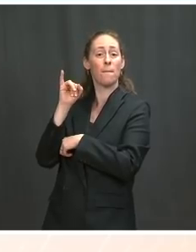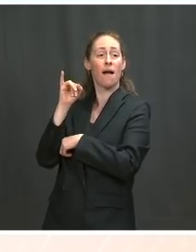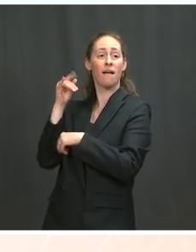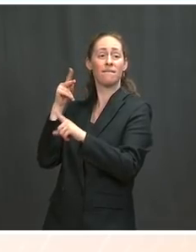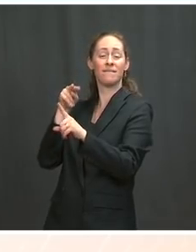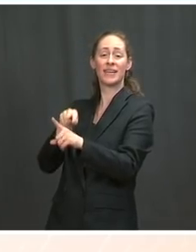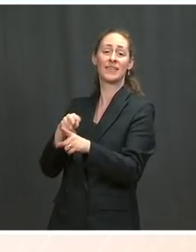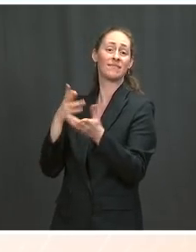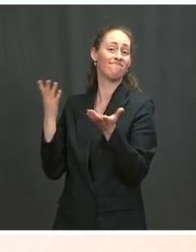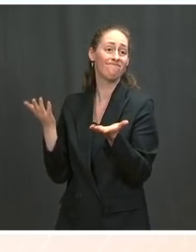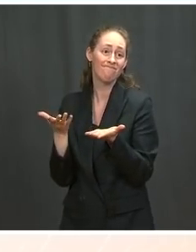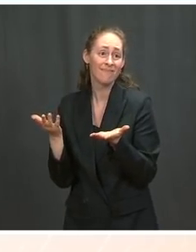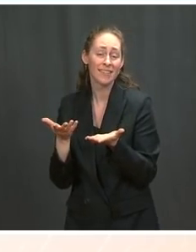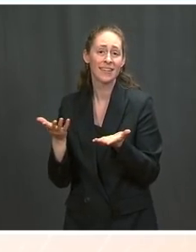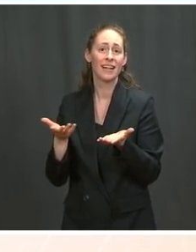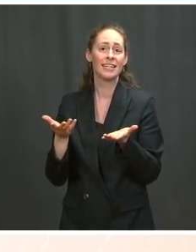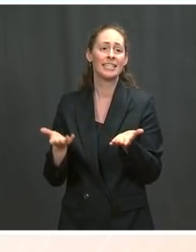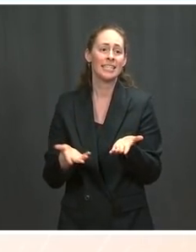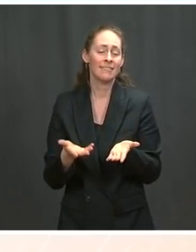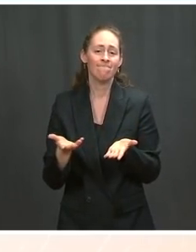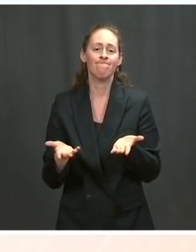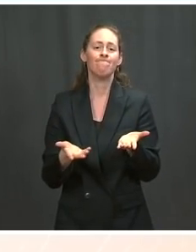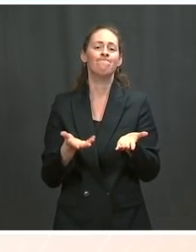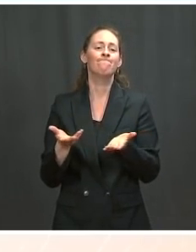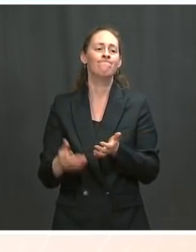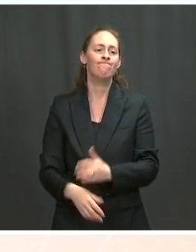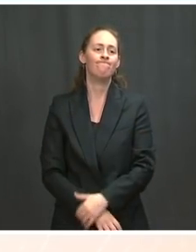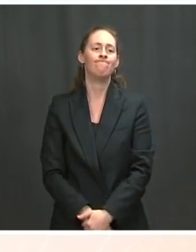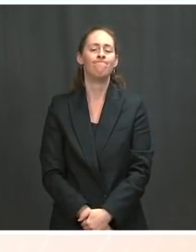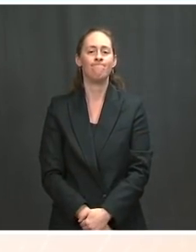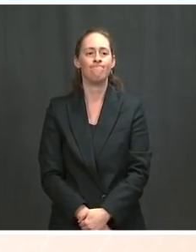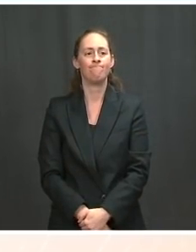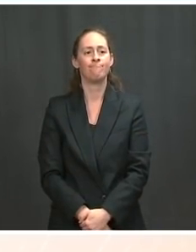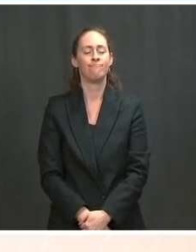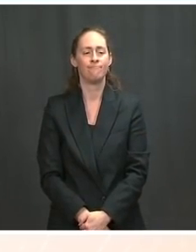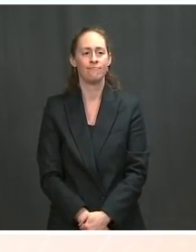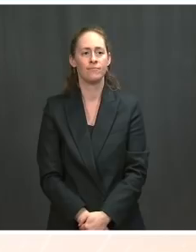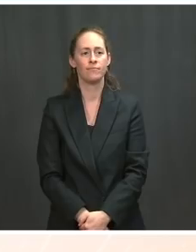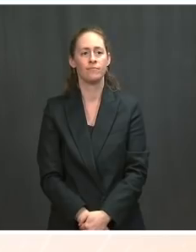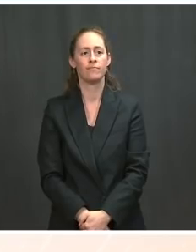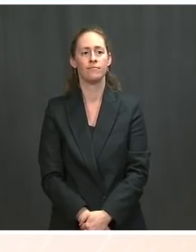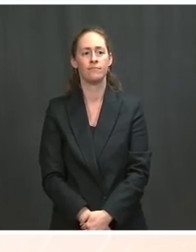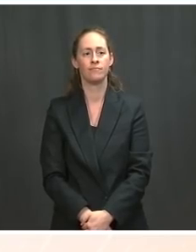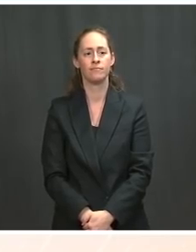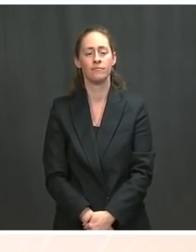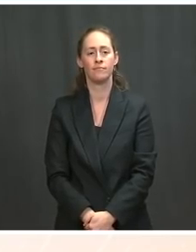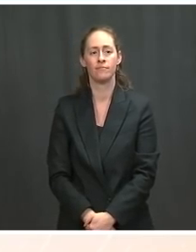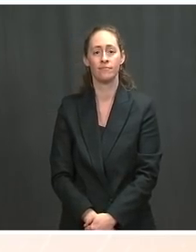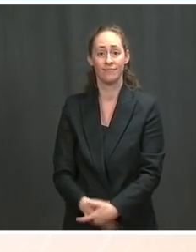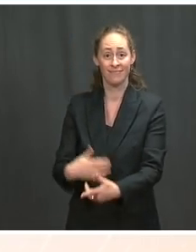of the private sector for companies to pay ransom because it incentivizes these actions, leading to your --